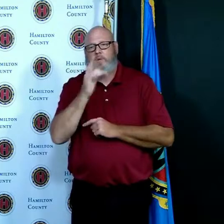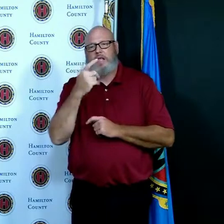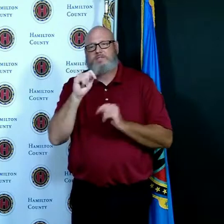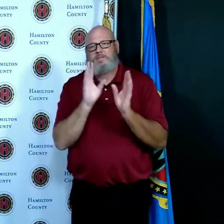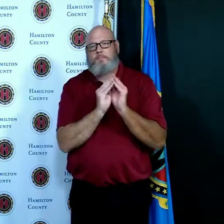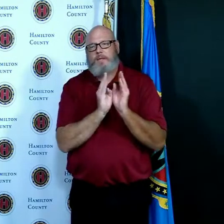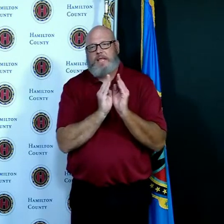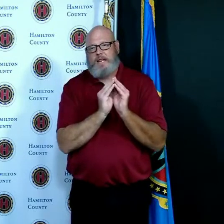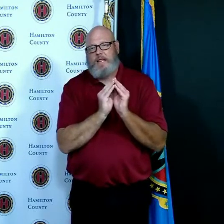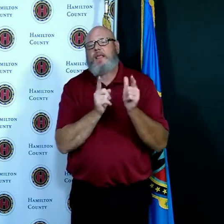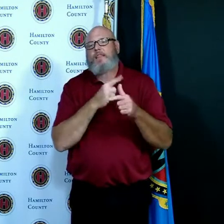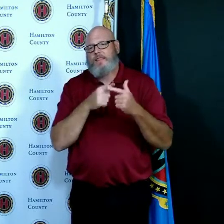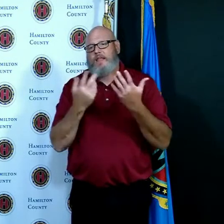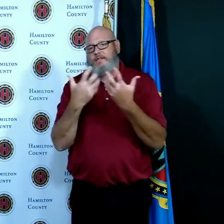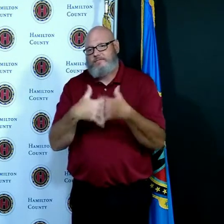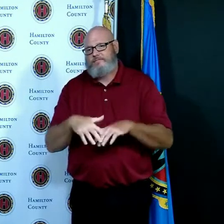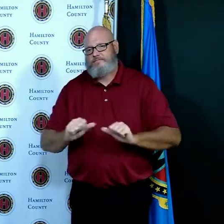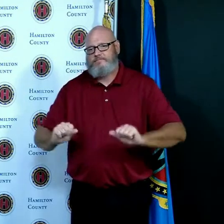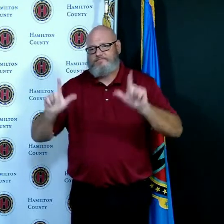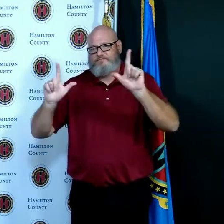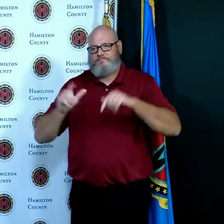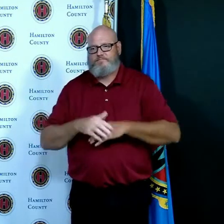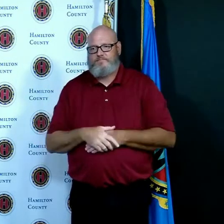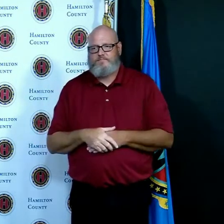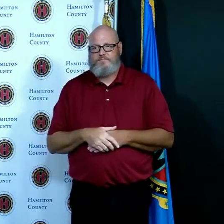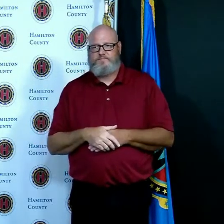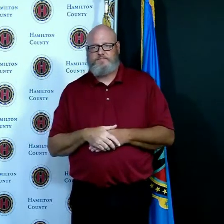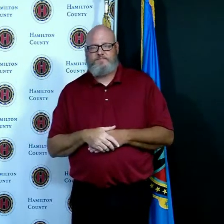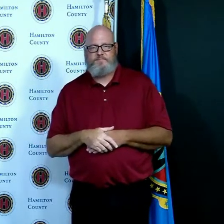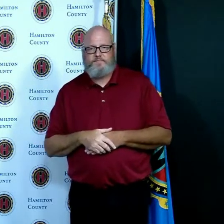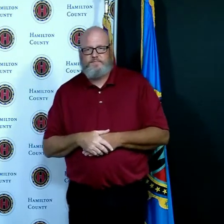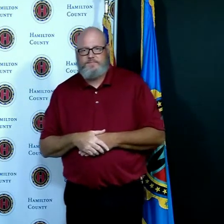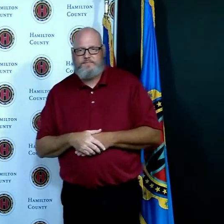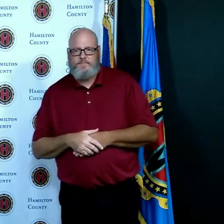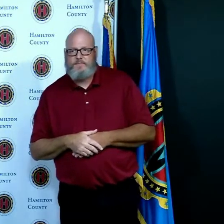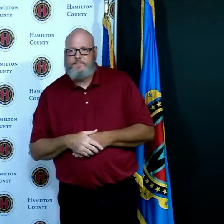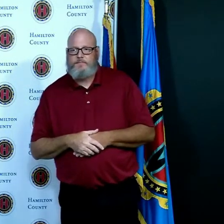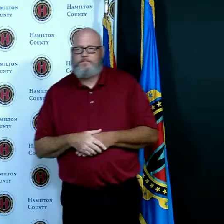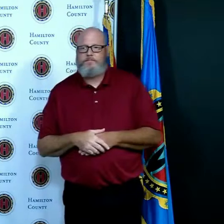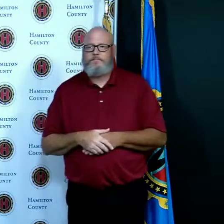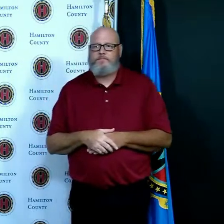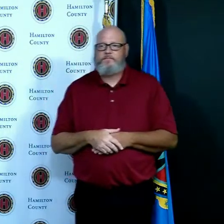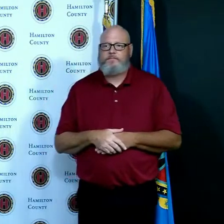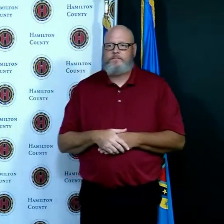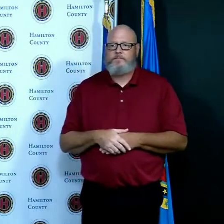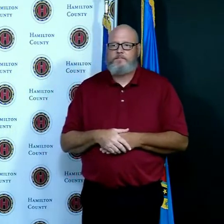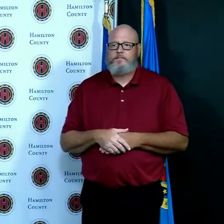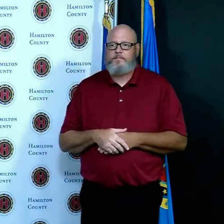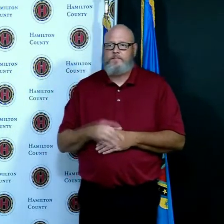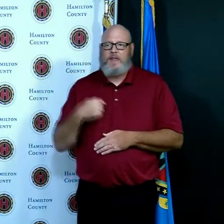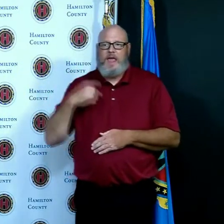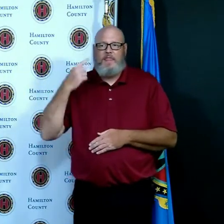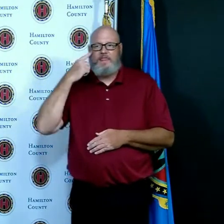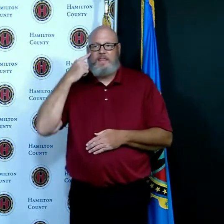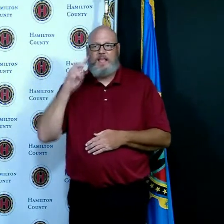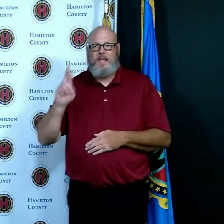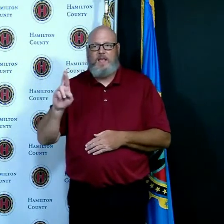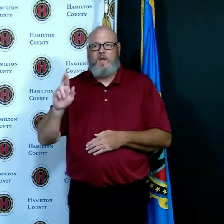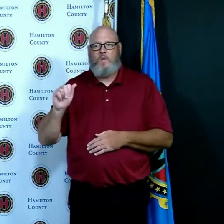on the screen okay so I believe Raven Richard has our first question she's from WCPO and I believe it's for you